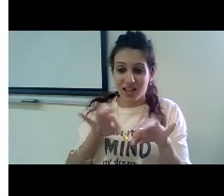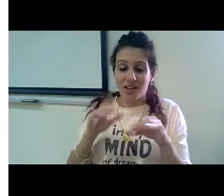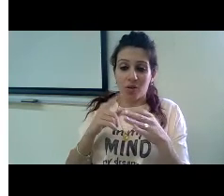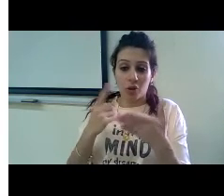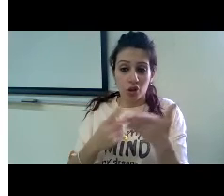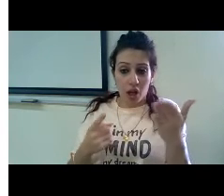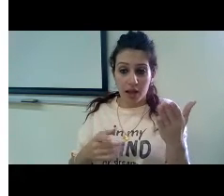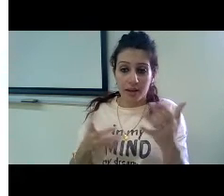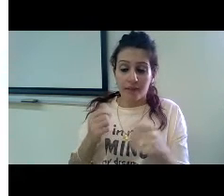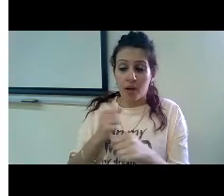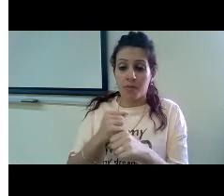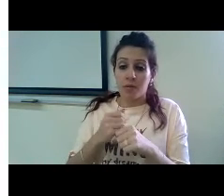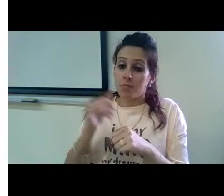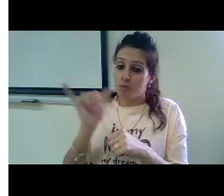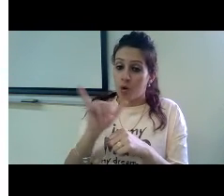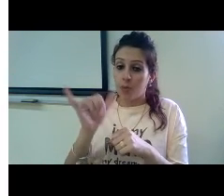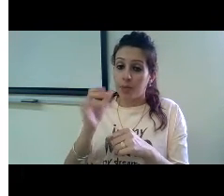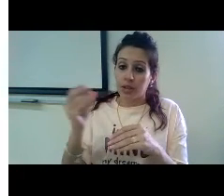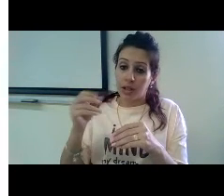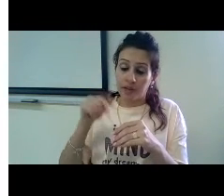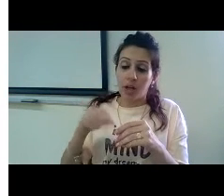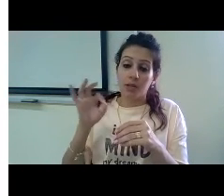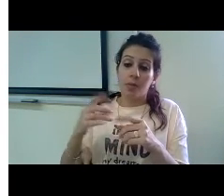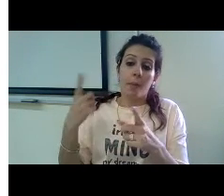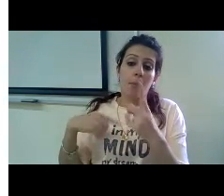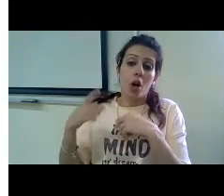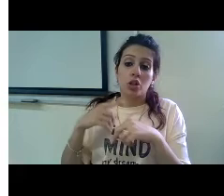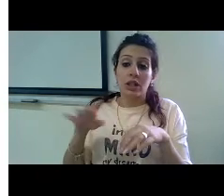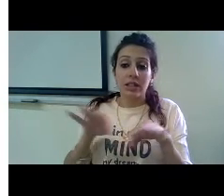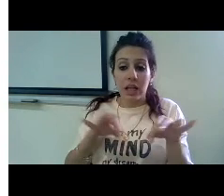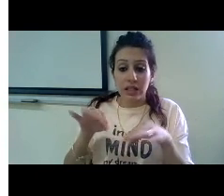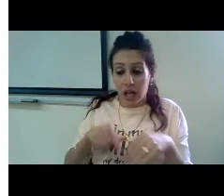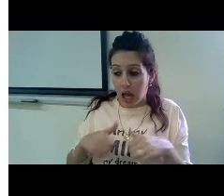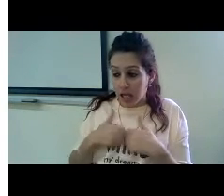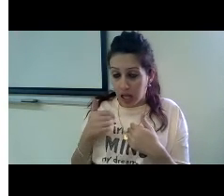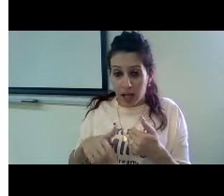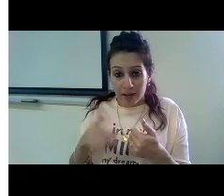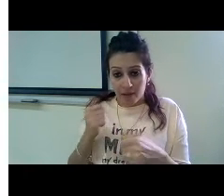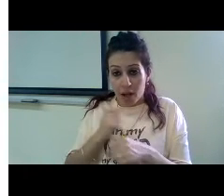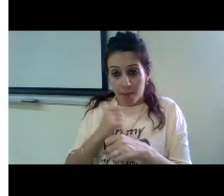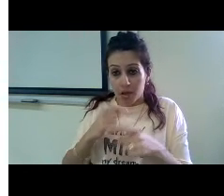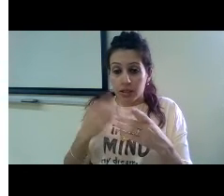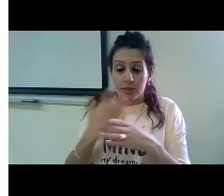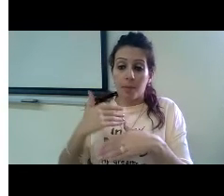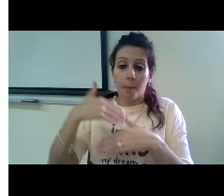that have a difficulty to access to that distance learning platform.